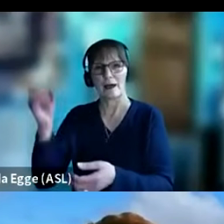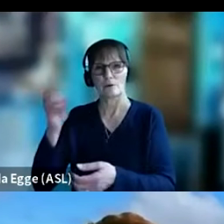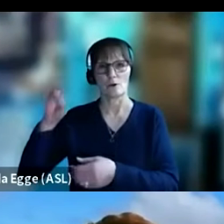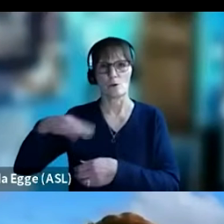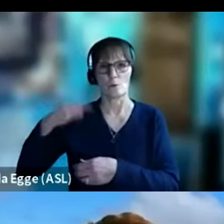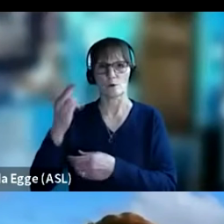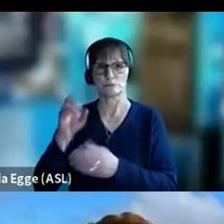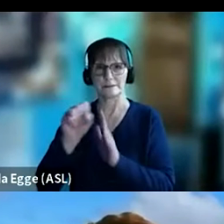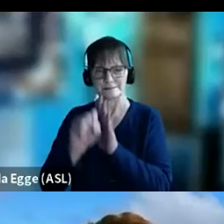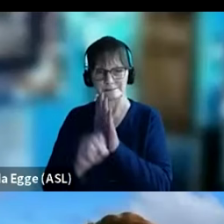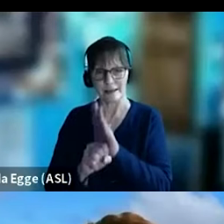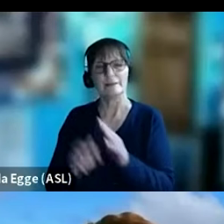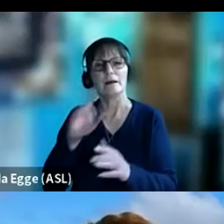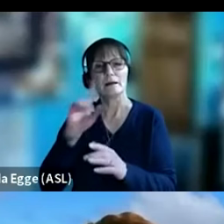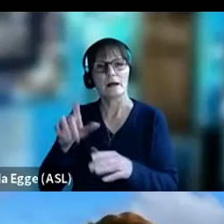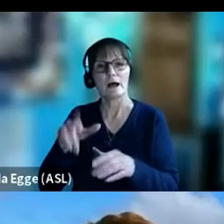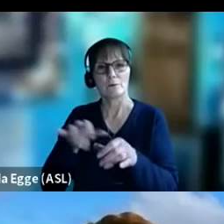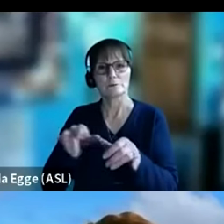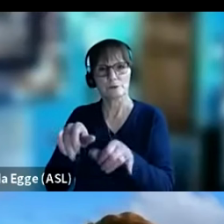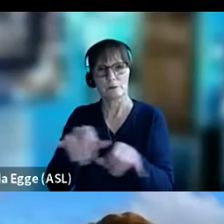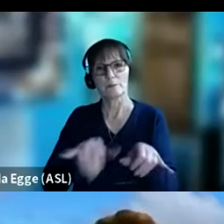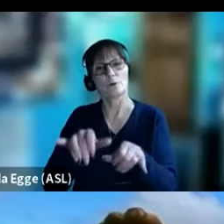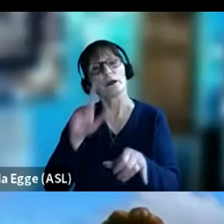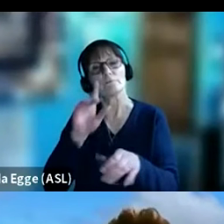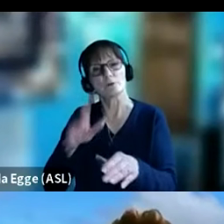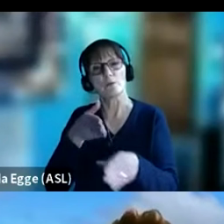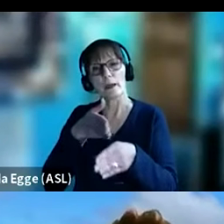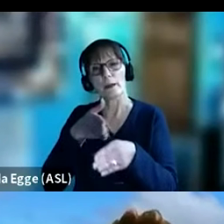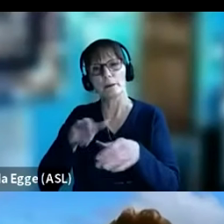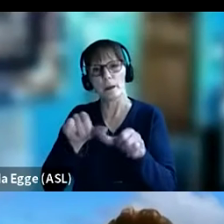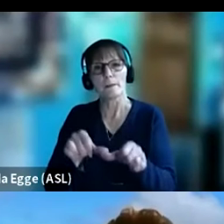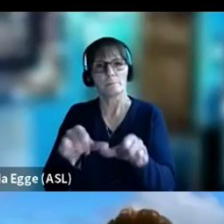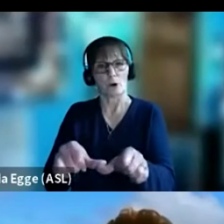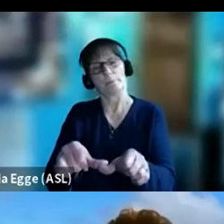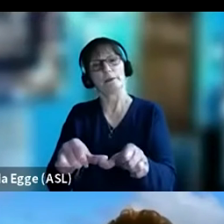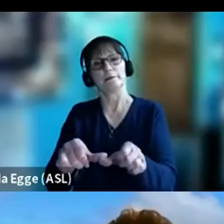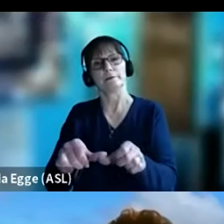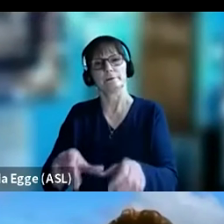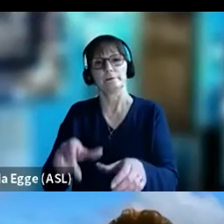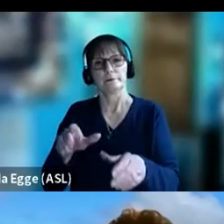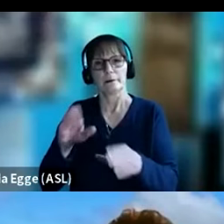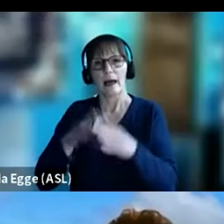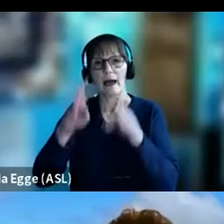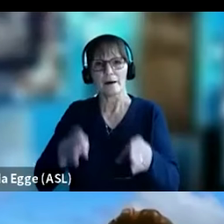And I was located in permanent supportive housing building, so I actually provided in-house nursing care to that environment.